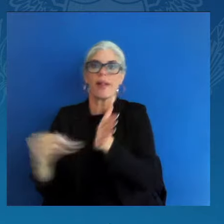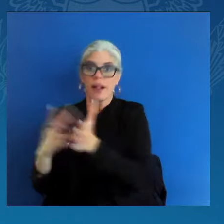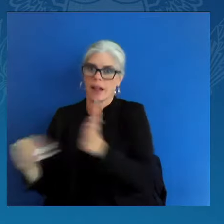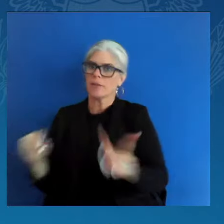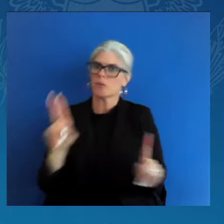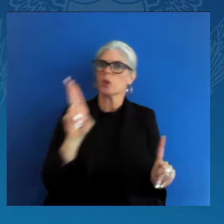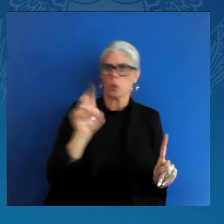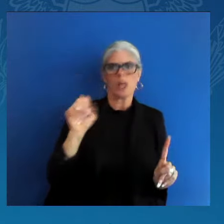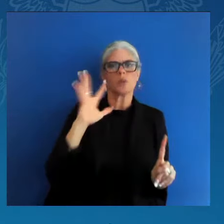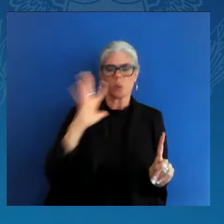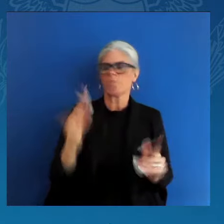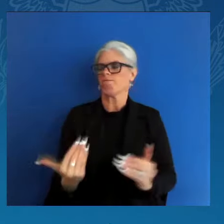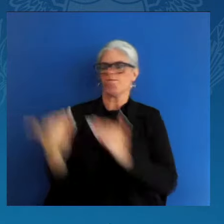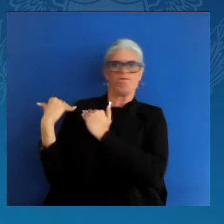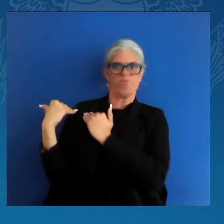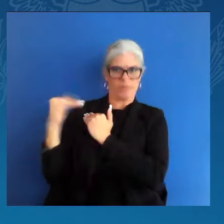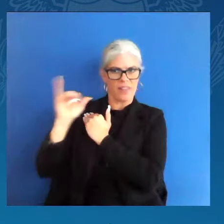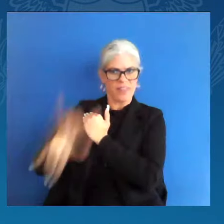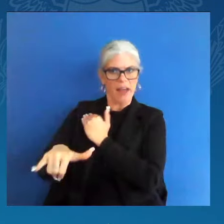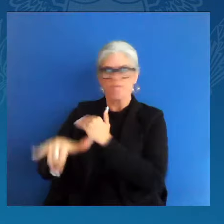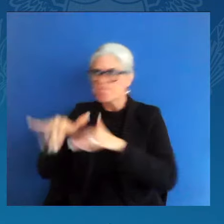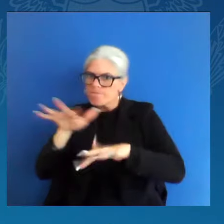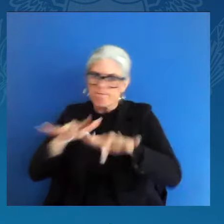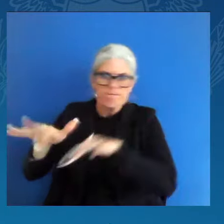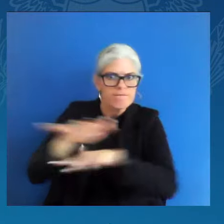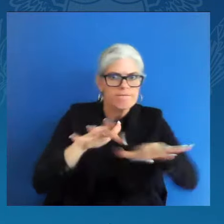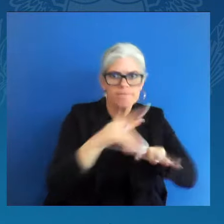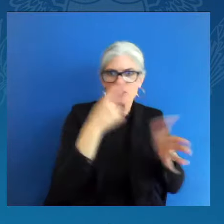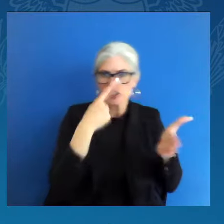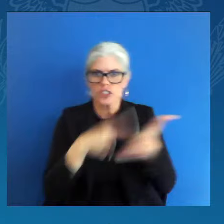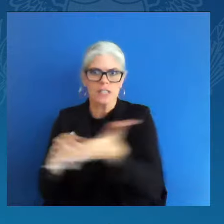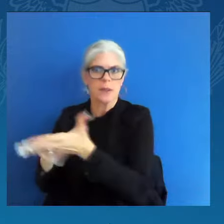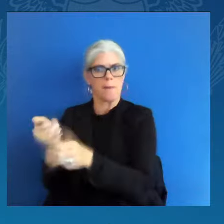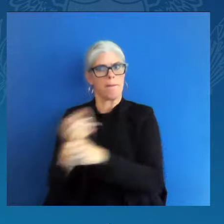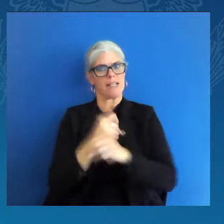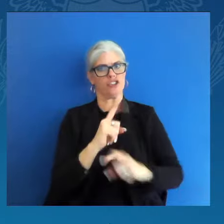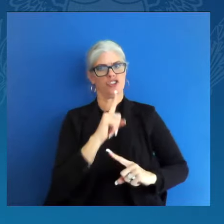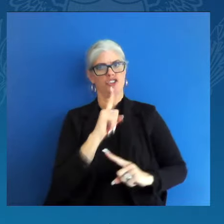while not compromising safety. To further enable the growth of U.S. space operations,